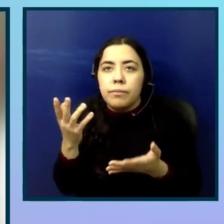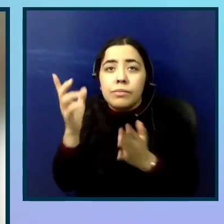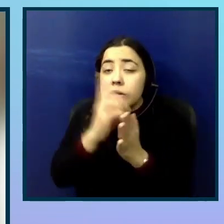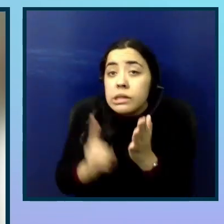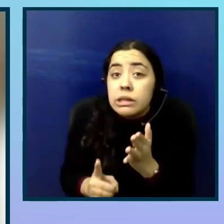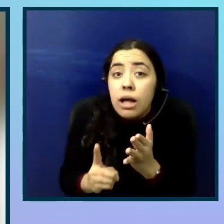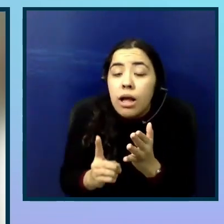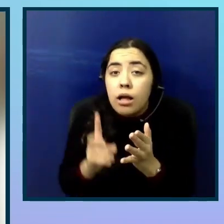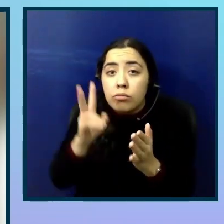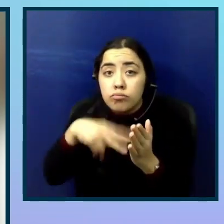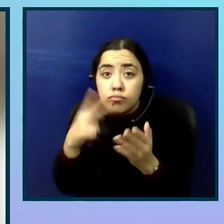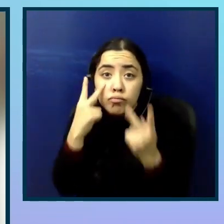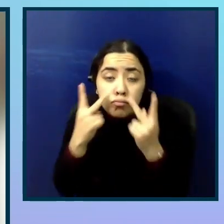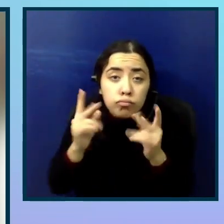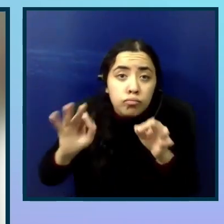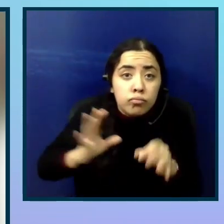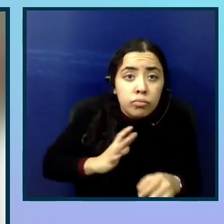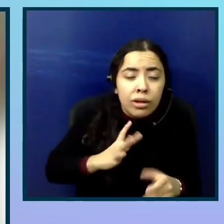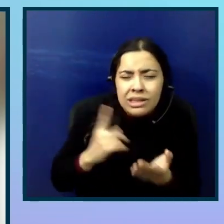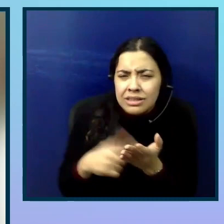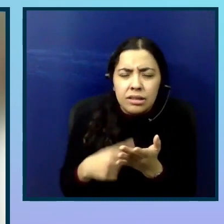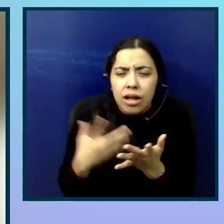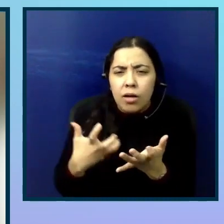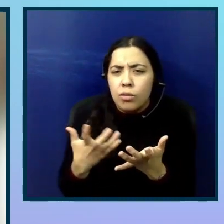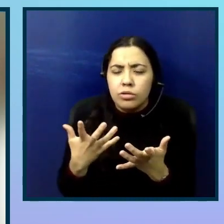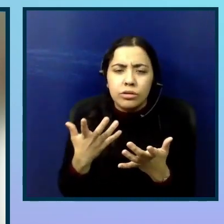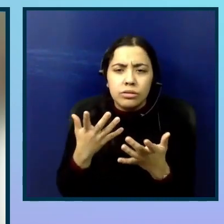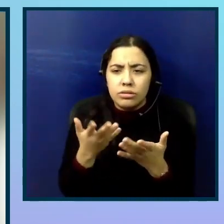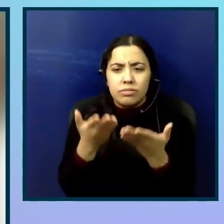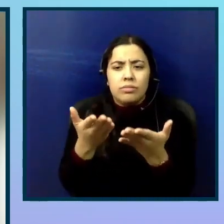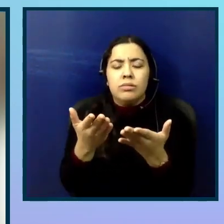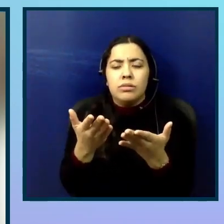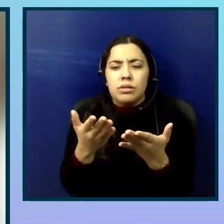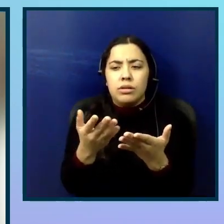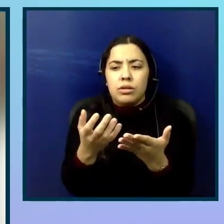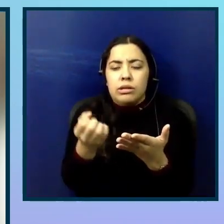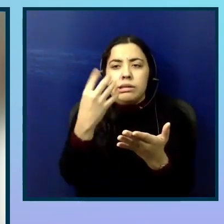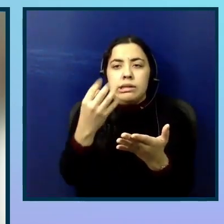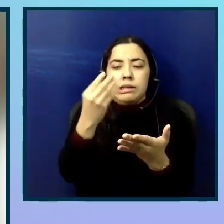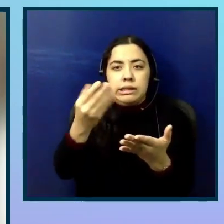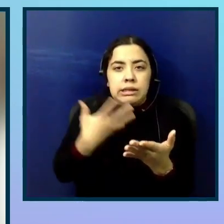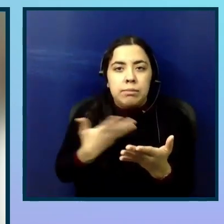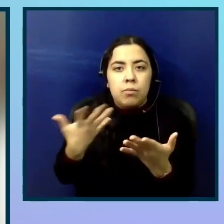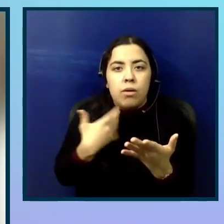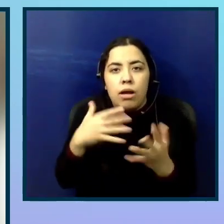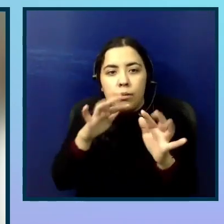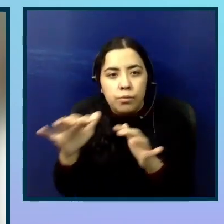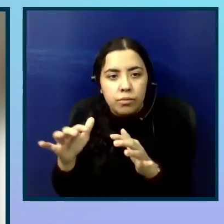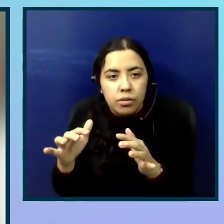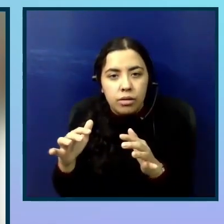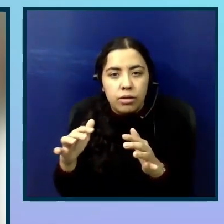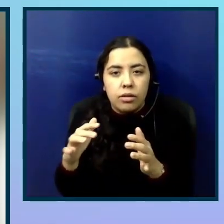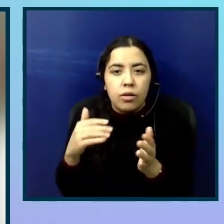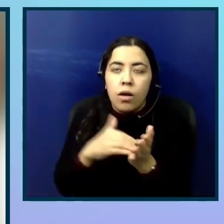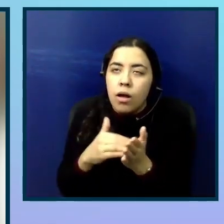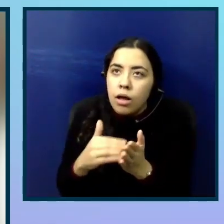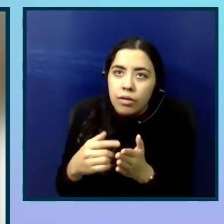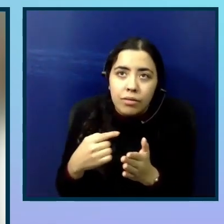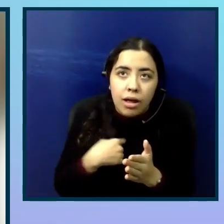And sometimes I just wanna be able to query something and have it read to me. I misread so much of the world.